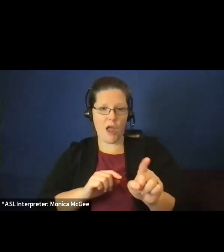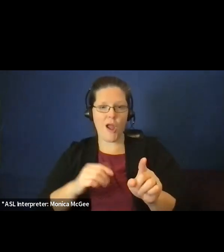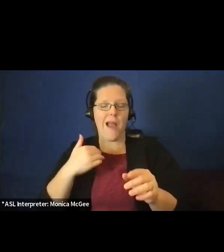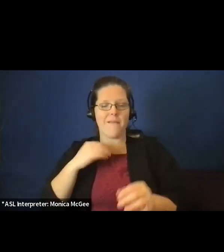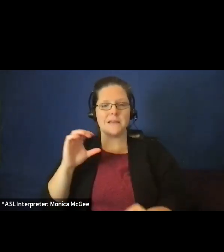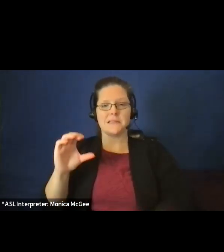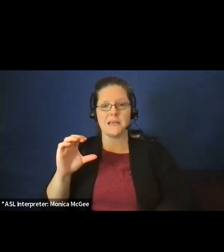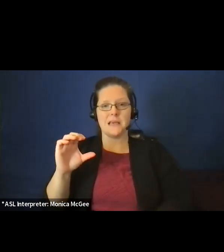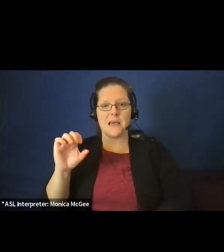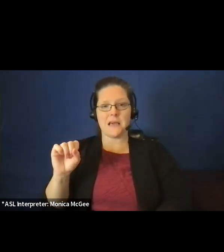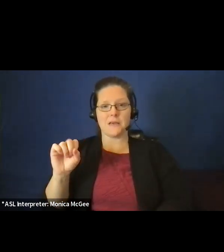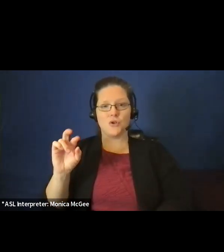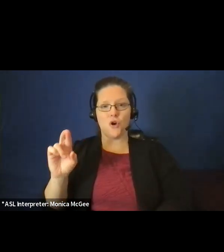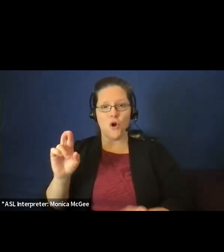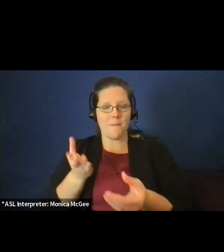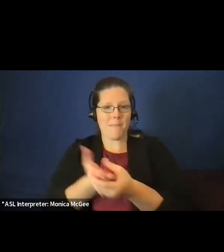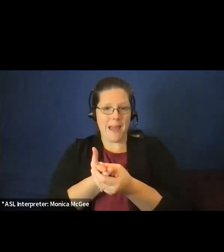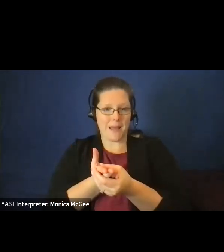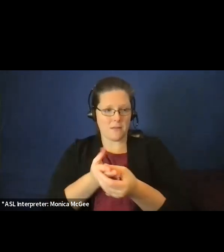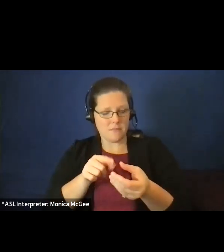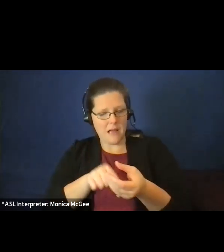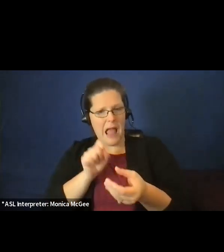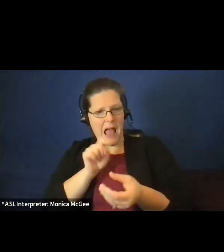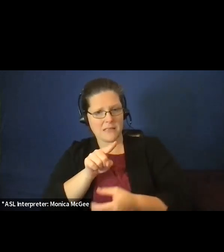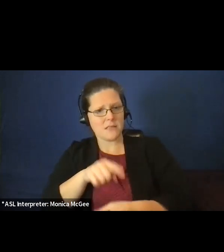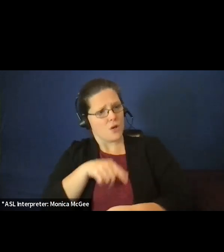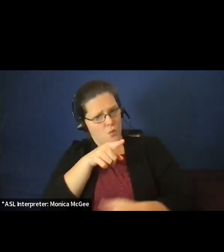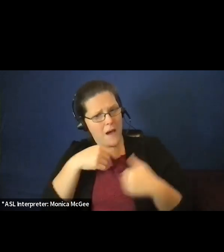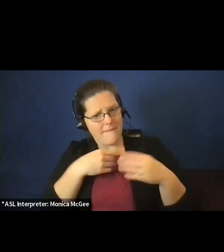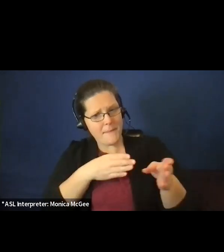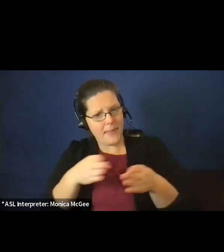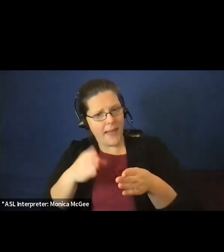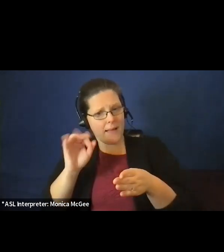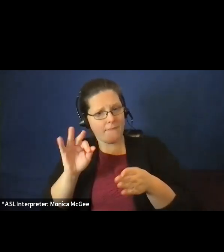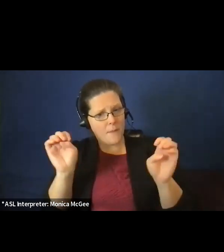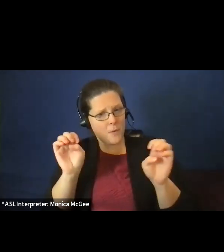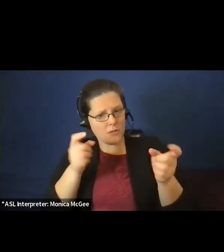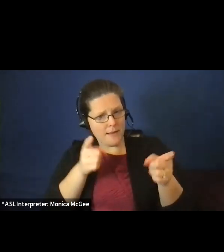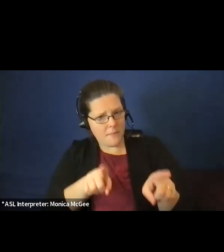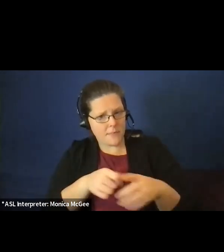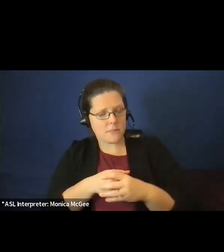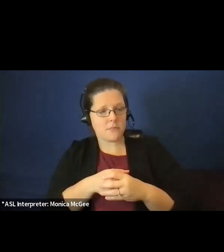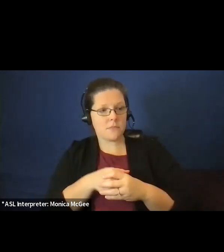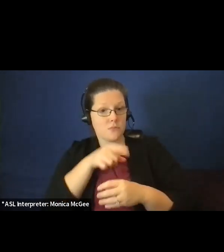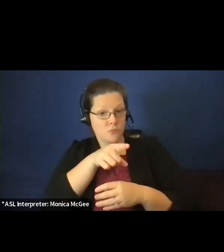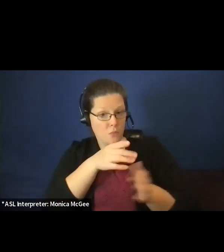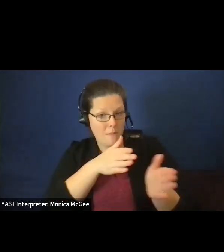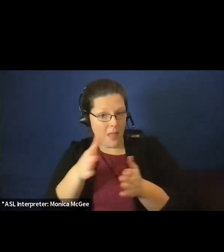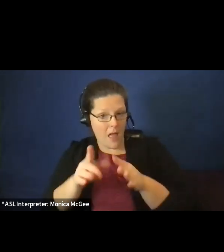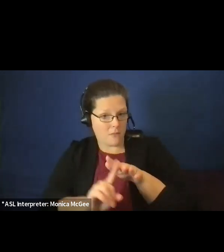that we did for our planning was every consumer that comes in is asked in